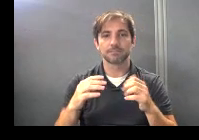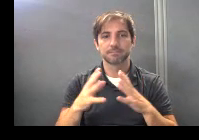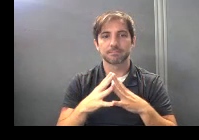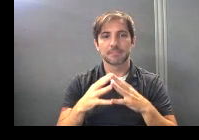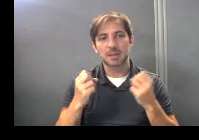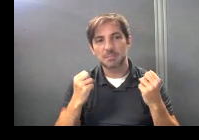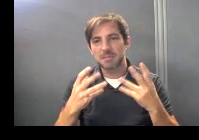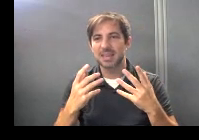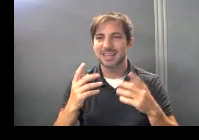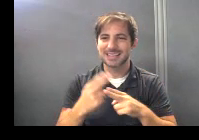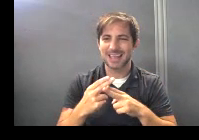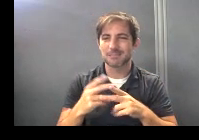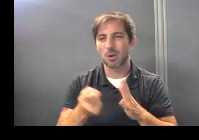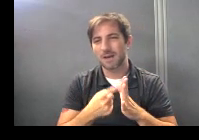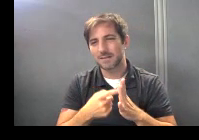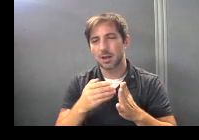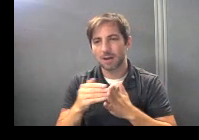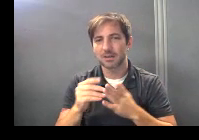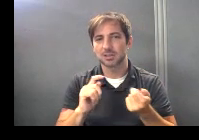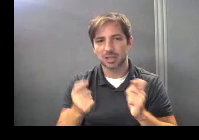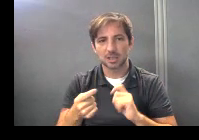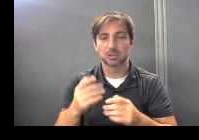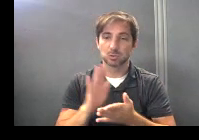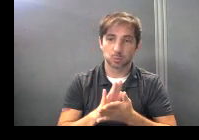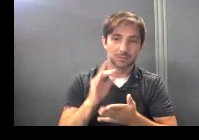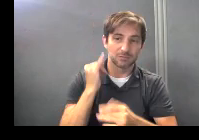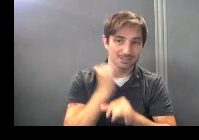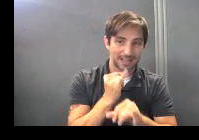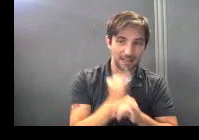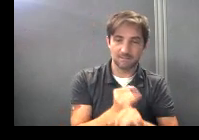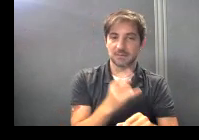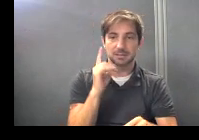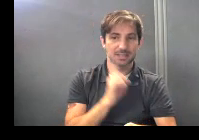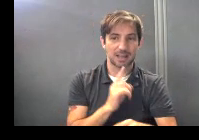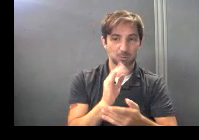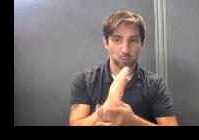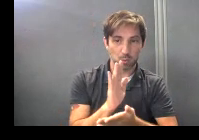BEEN AROUND. SCHOOLS FOR THE DEAF AND BLIND CAN BE HELPFUL